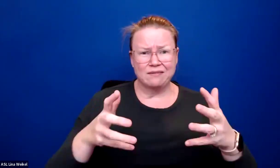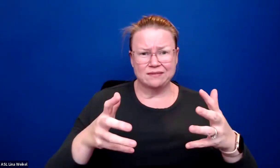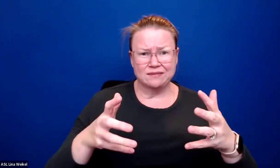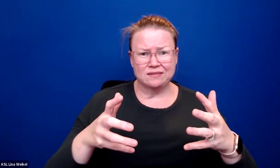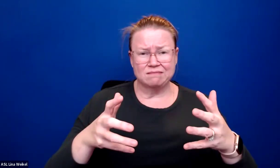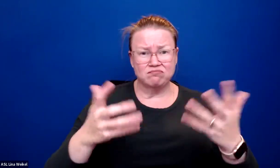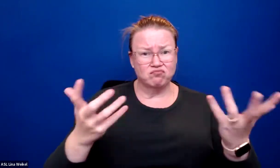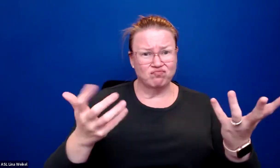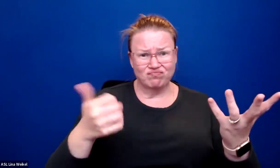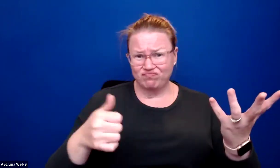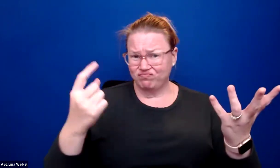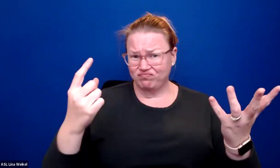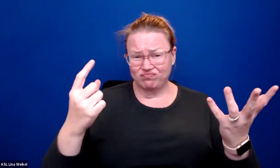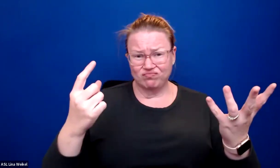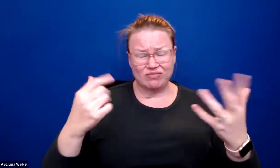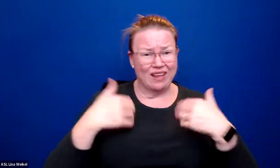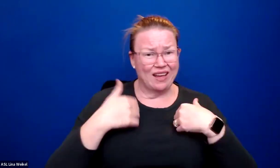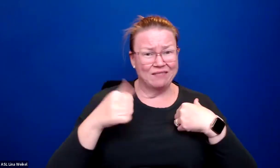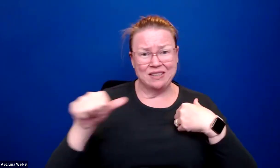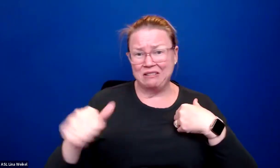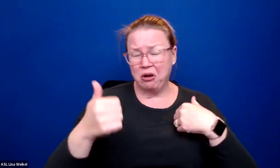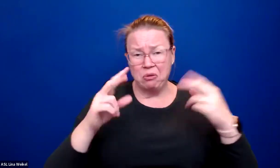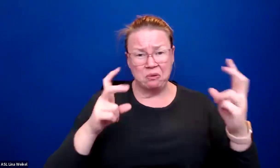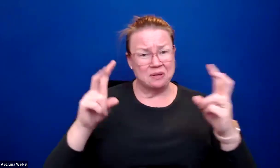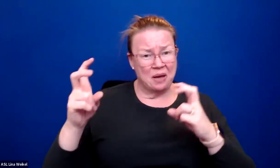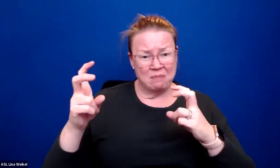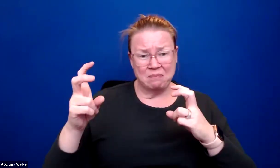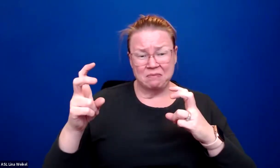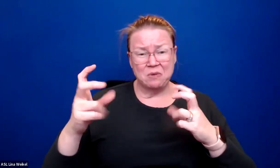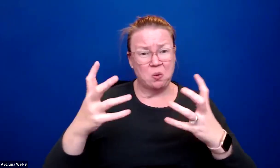Elissa w/ APRIL: Does anyone have any other topics that they would like